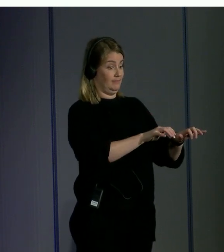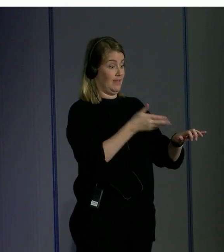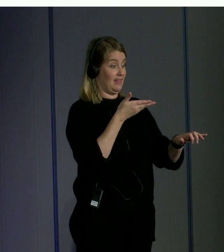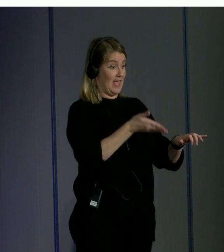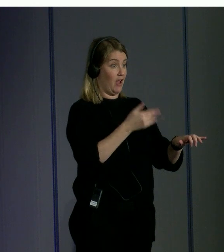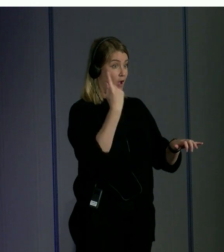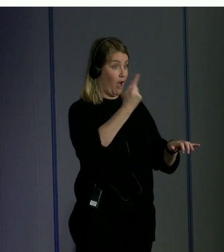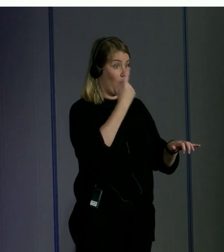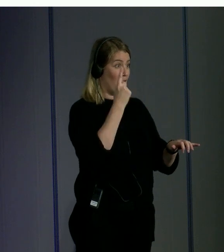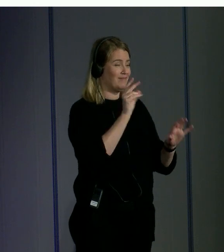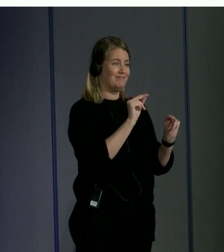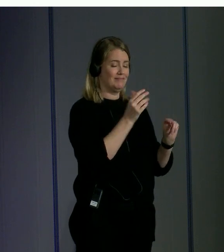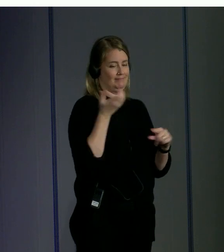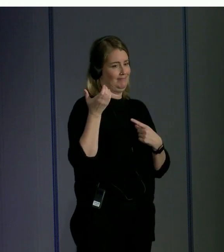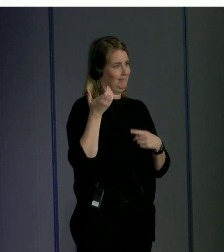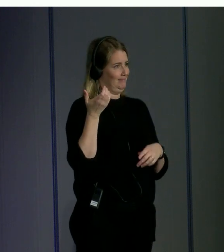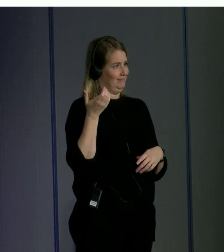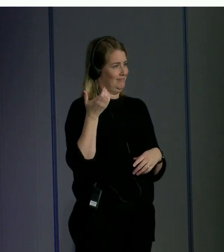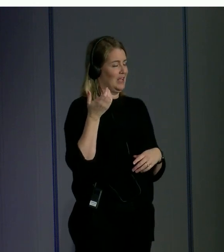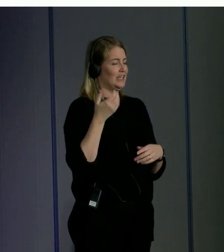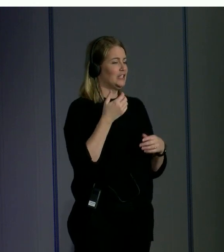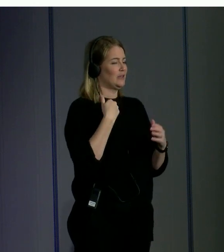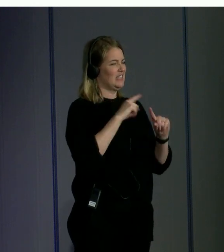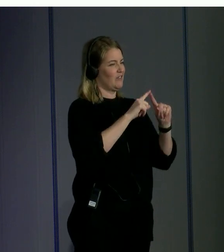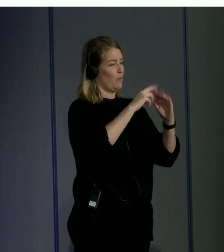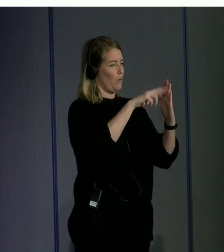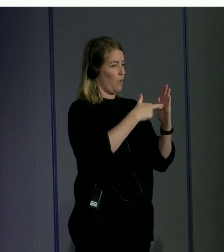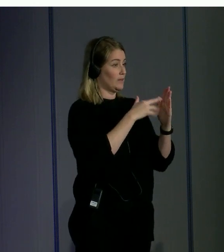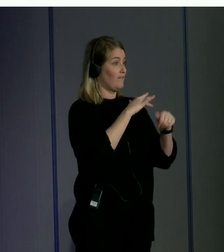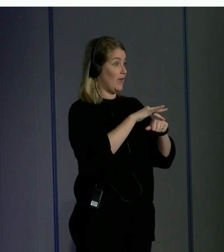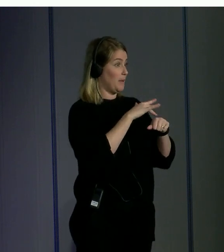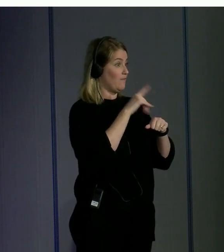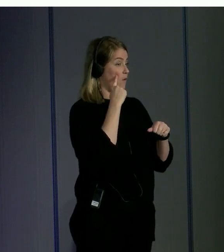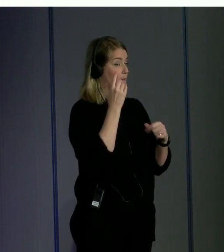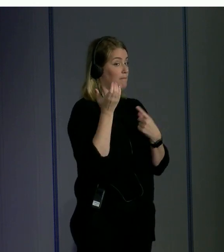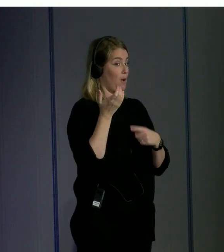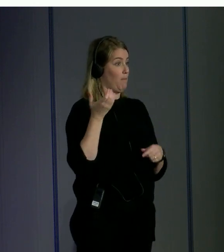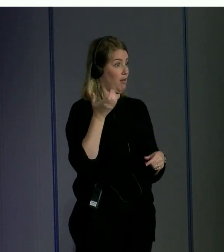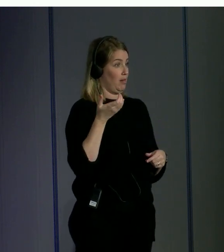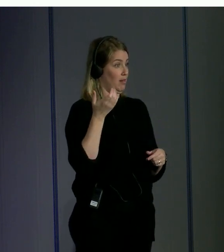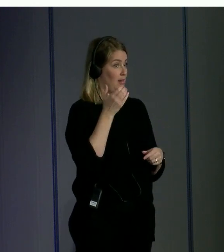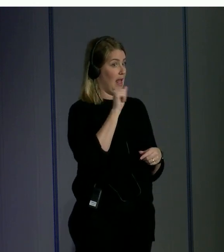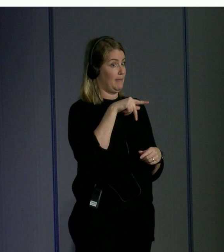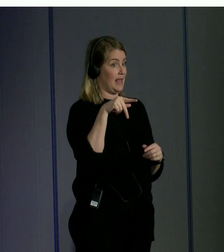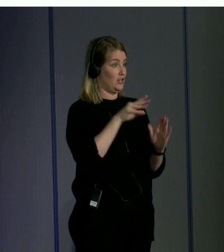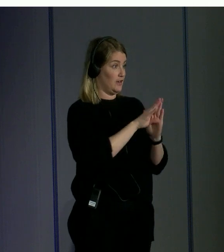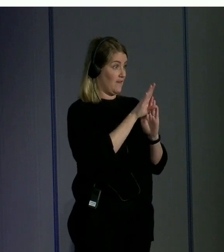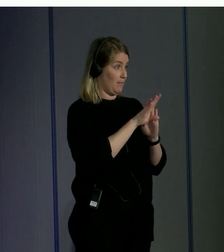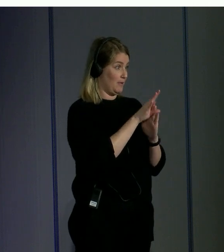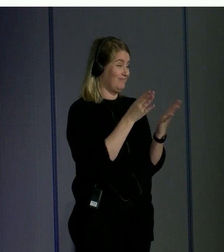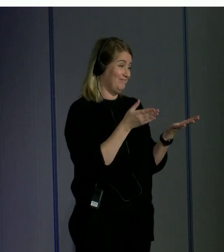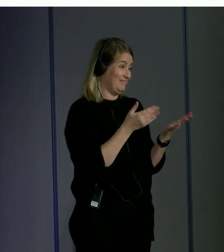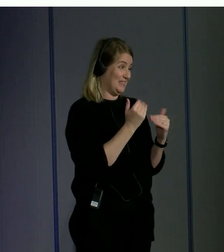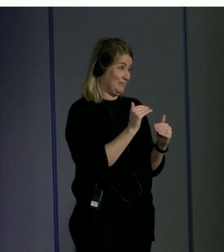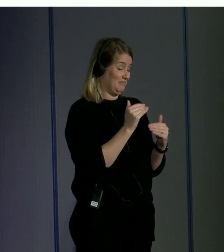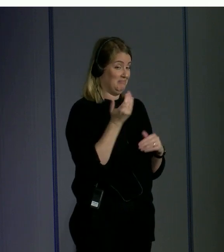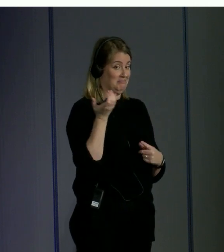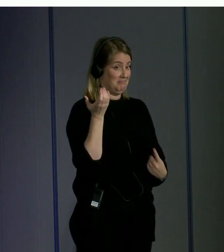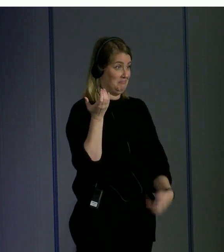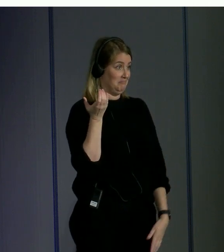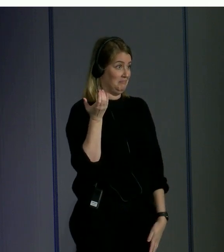So the number of roles we actually have available to a mobile application developer is this.